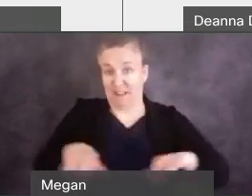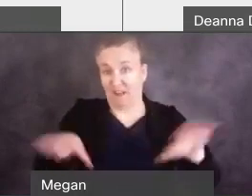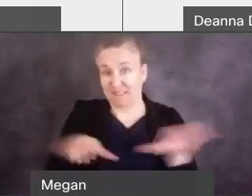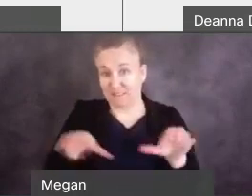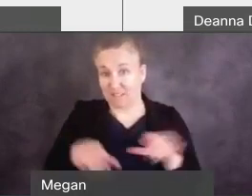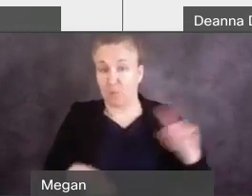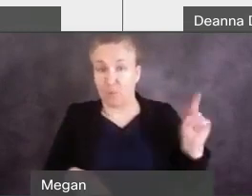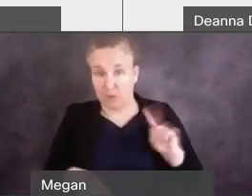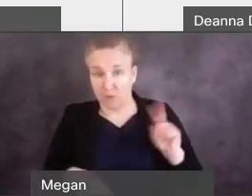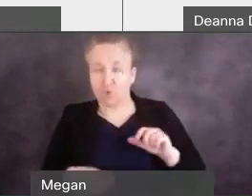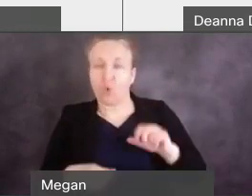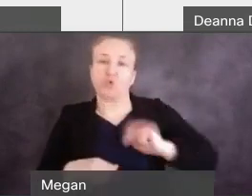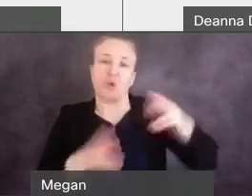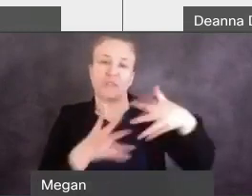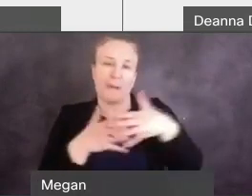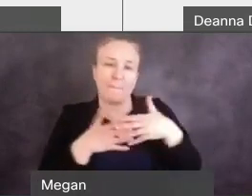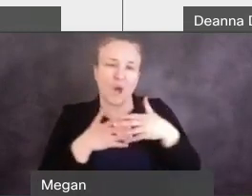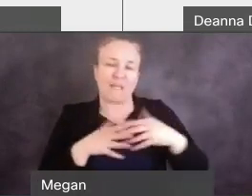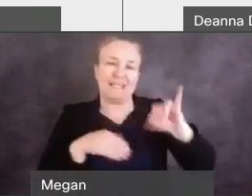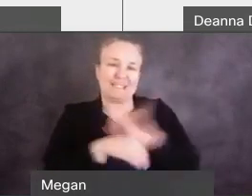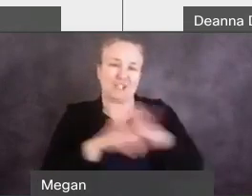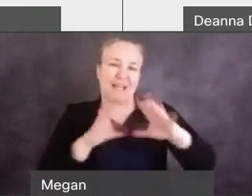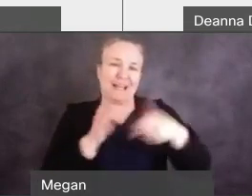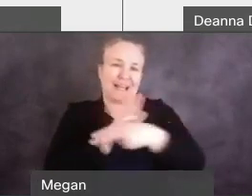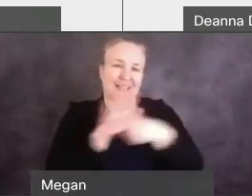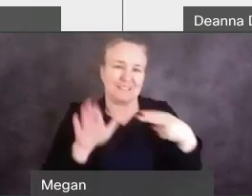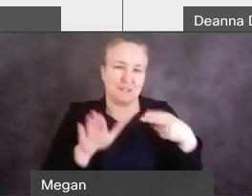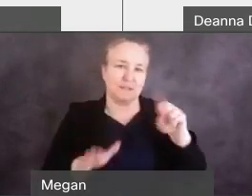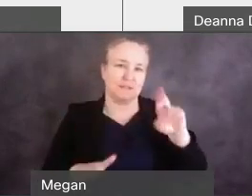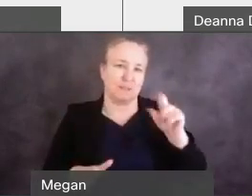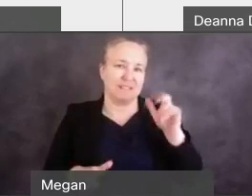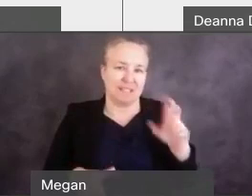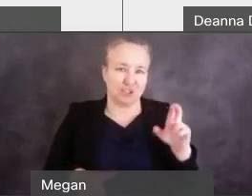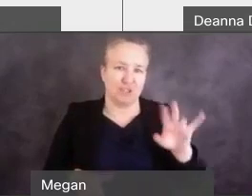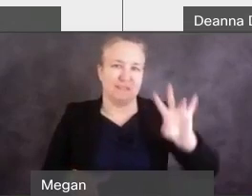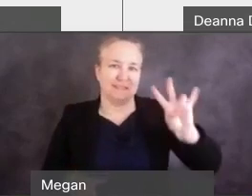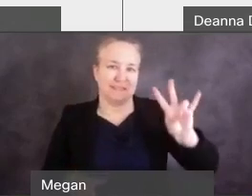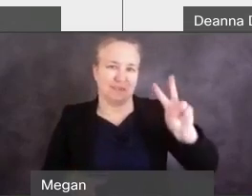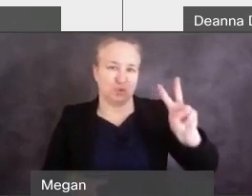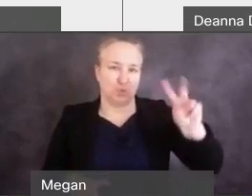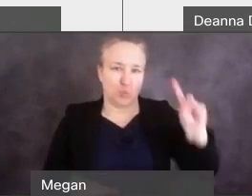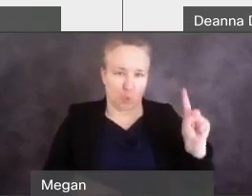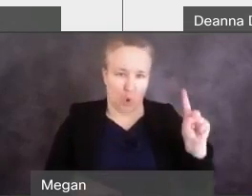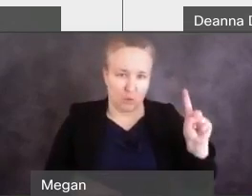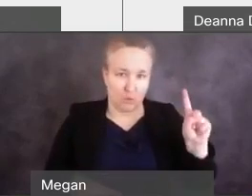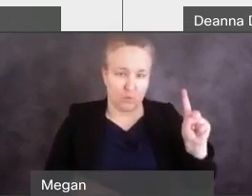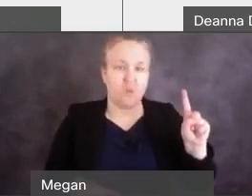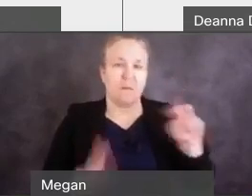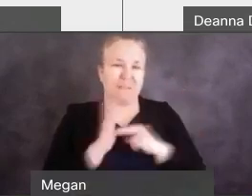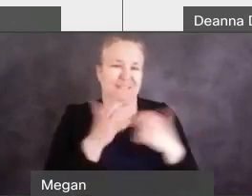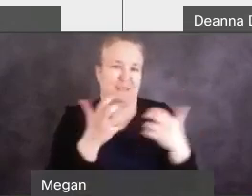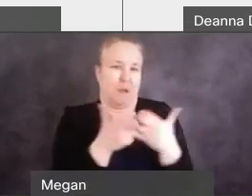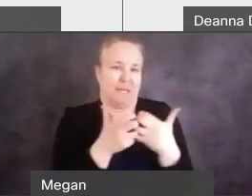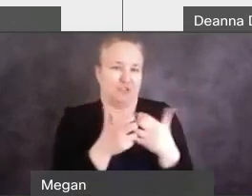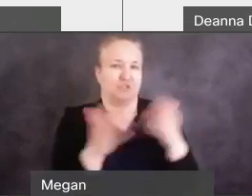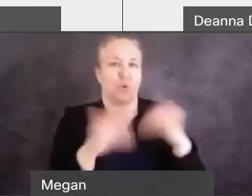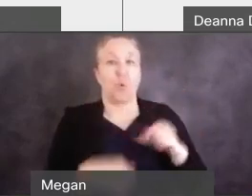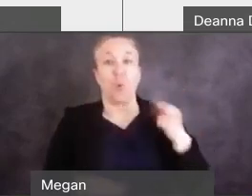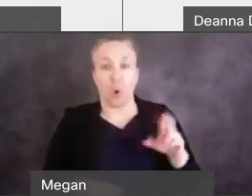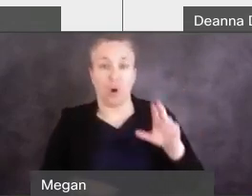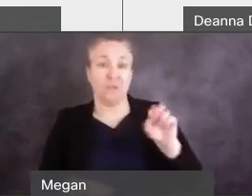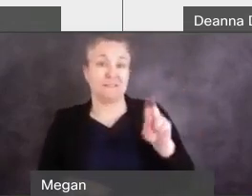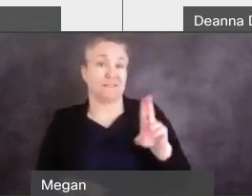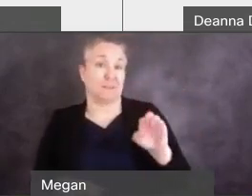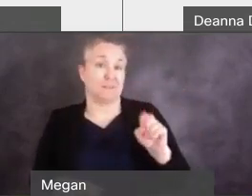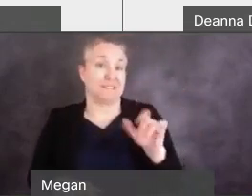American Industry Classification Sub-Sector 721, which is accommodations, or Sub-Sector 722,